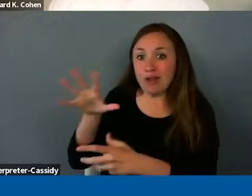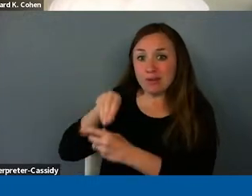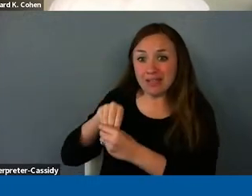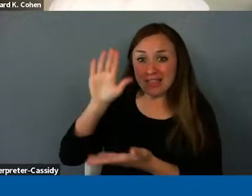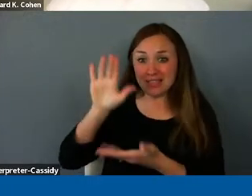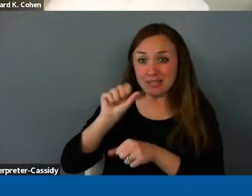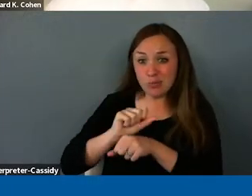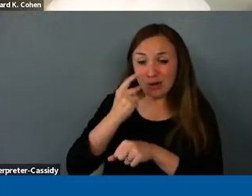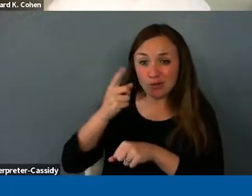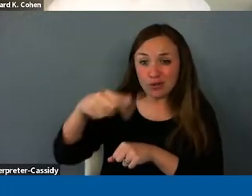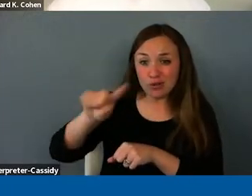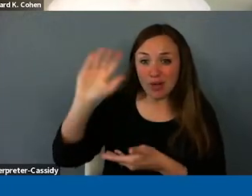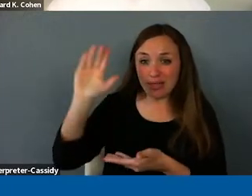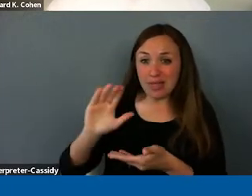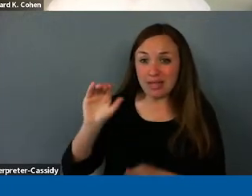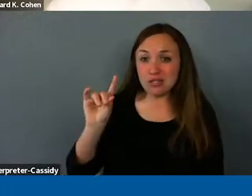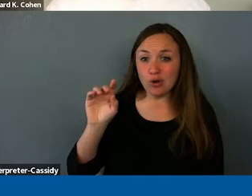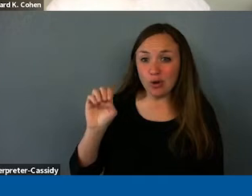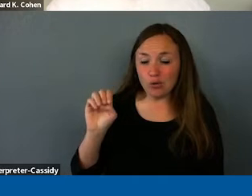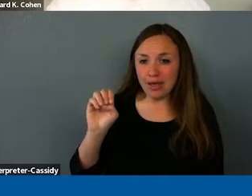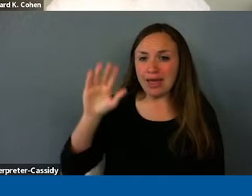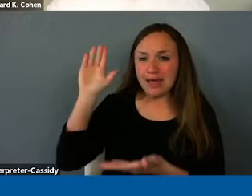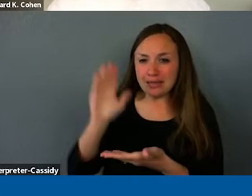and less of a surface area for bugs in the experience.